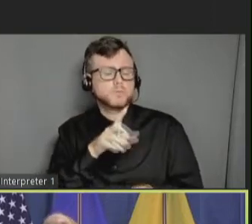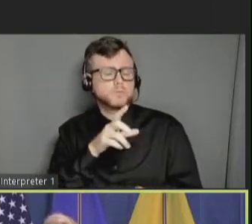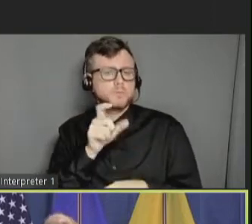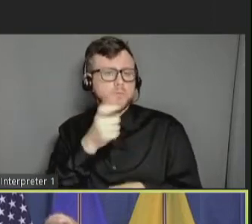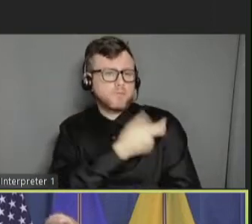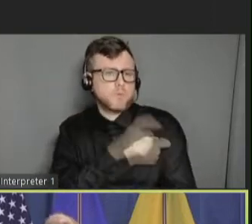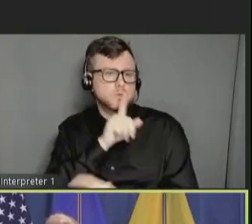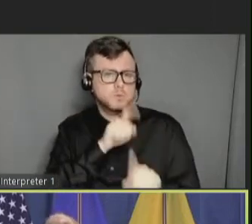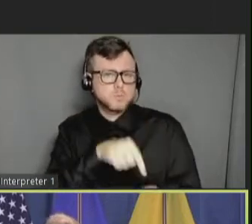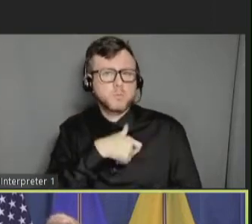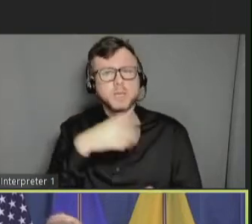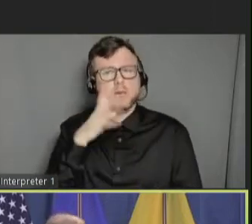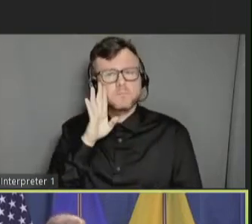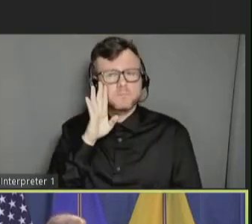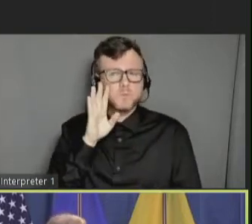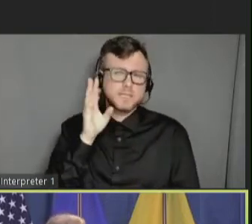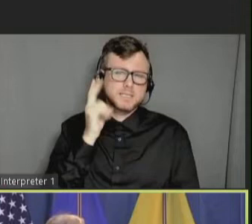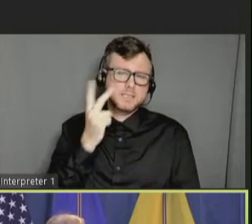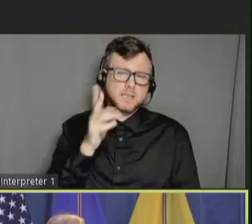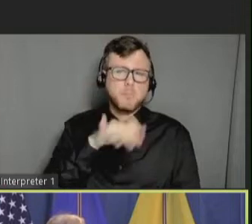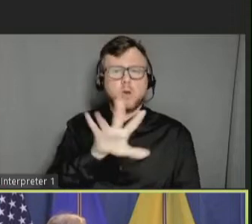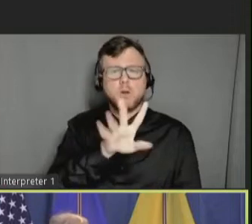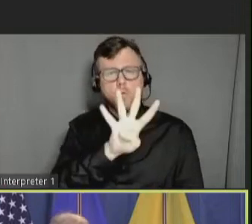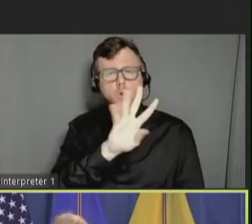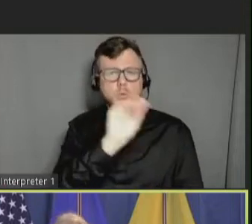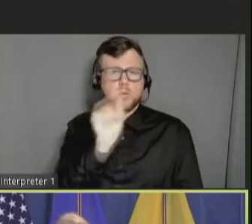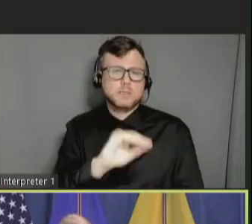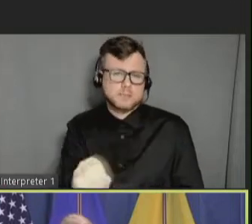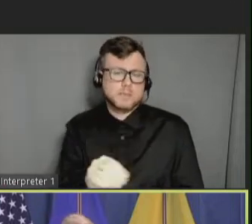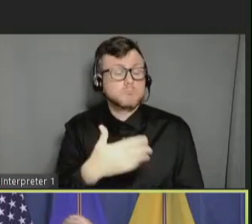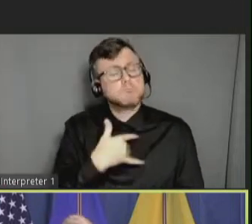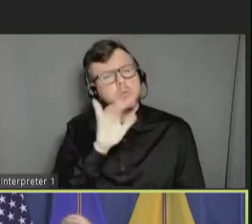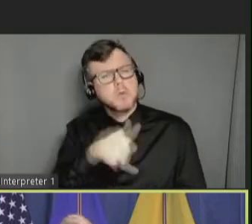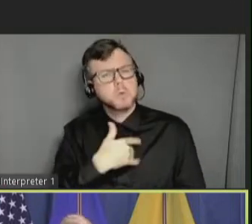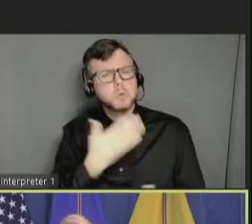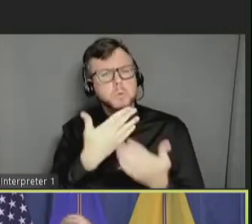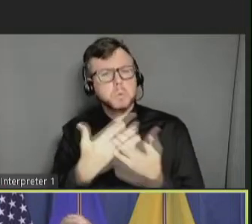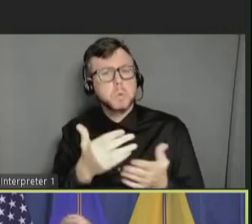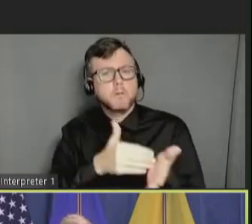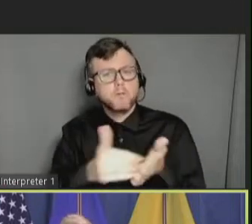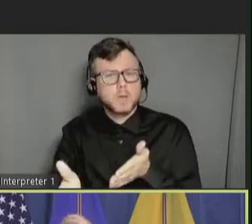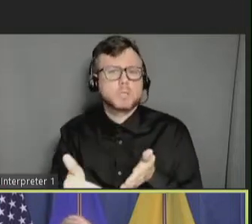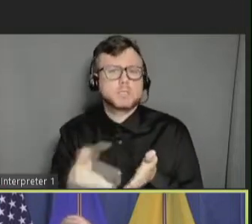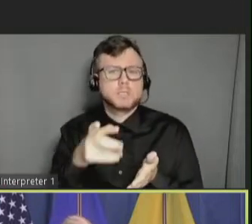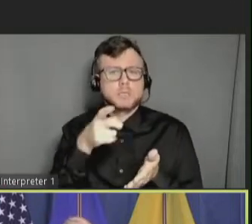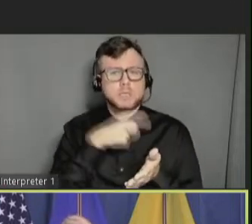of 4 percent, which is a good frequency. As we selected for CD8 epitope-rich regions,